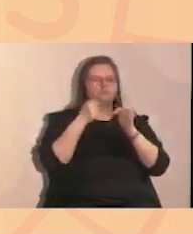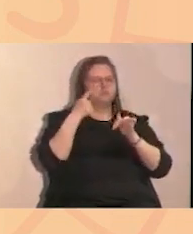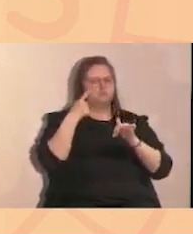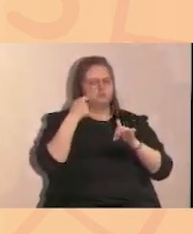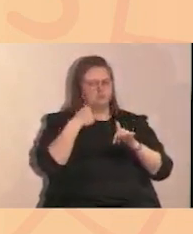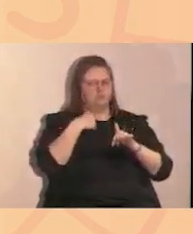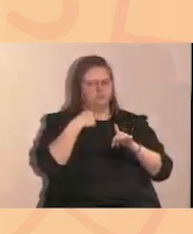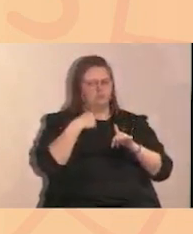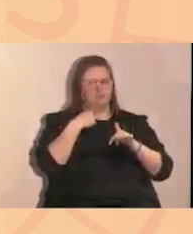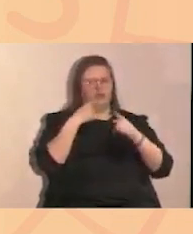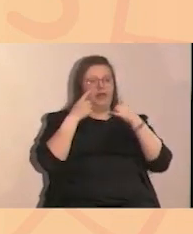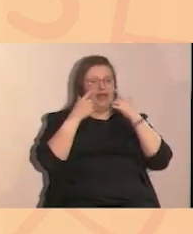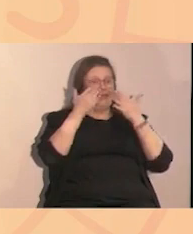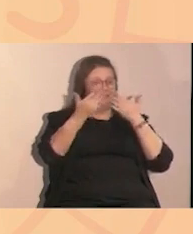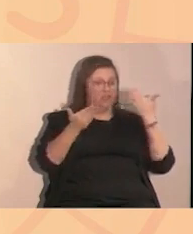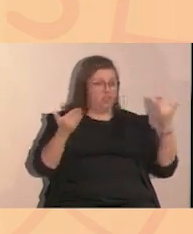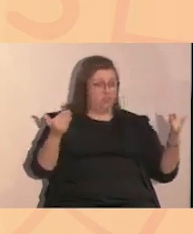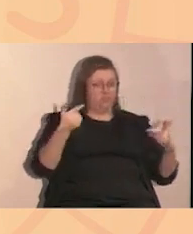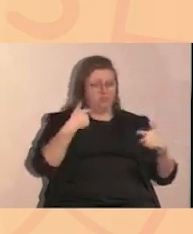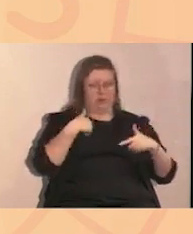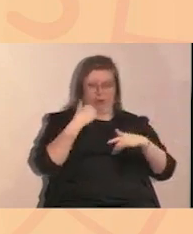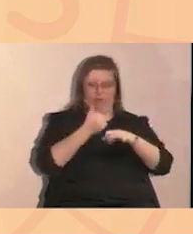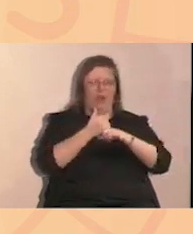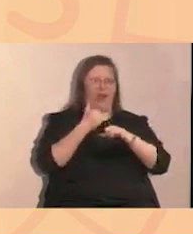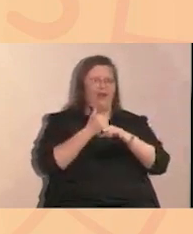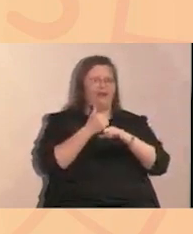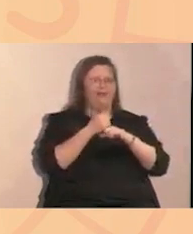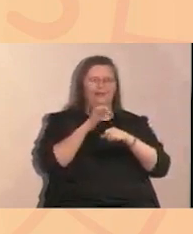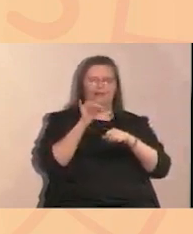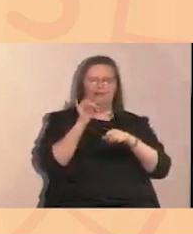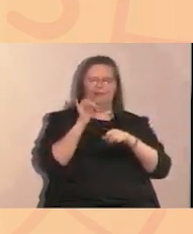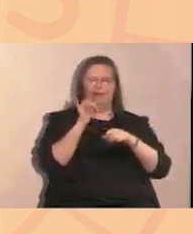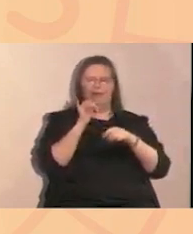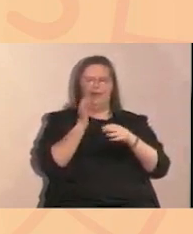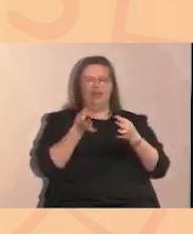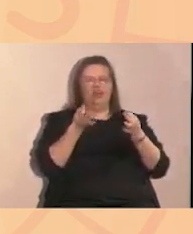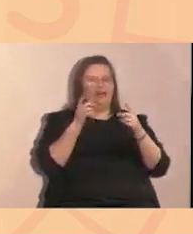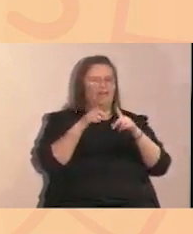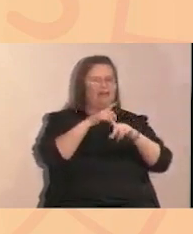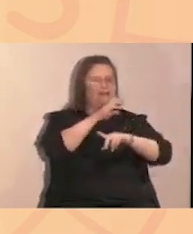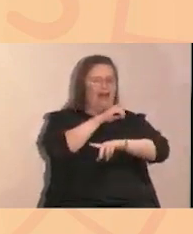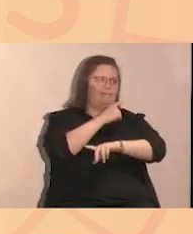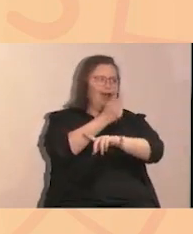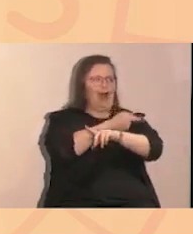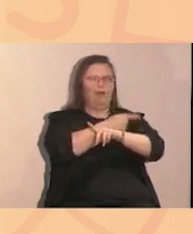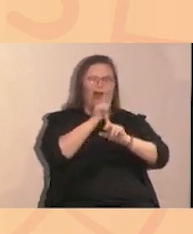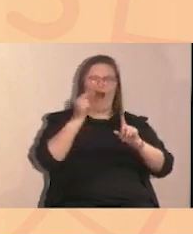that the exhibitions that I made perhaps didn't have the embodied power that I naively thought they had,